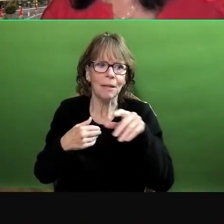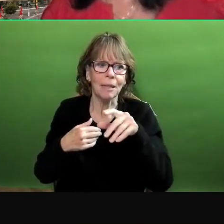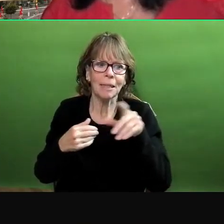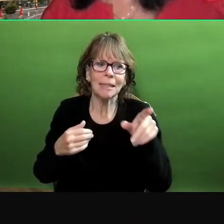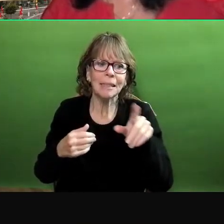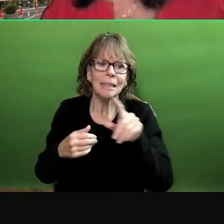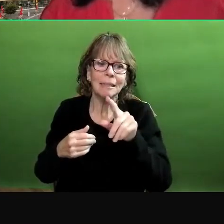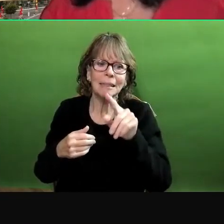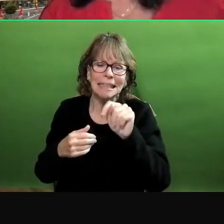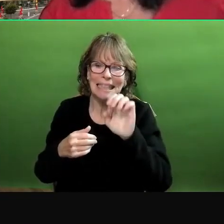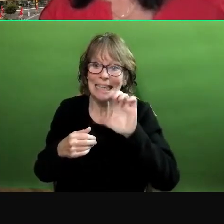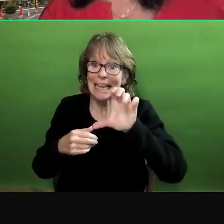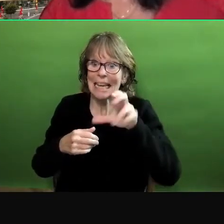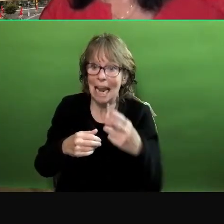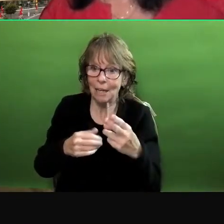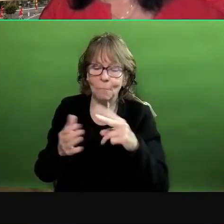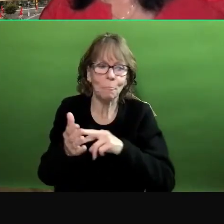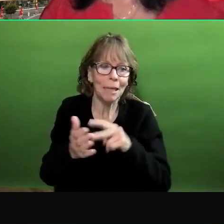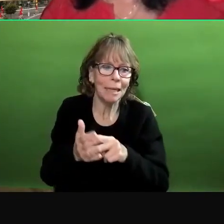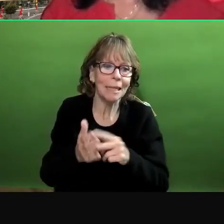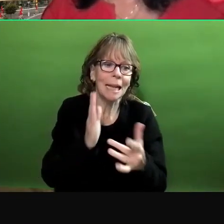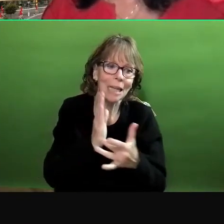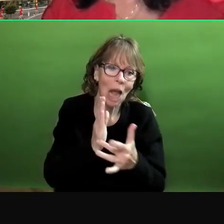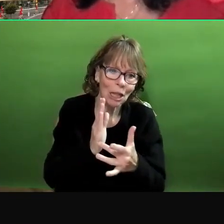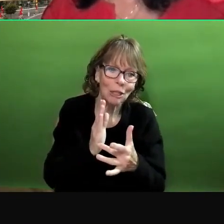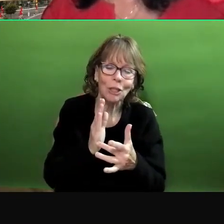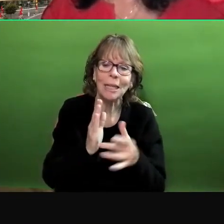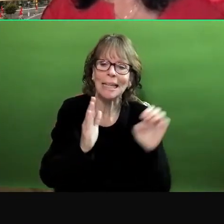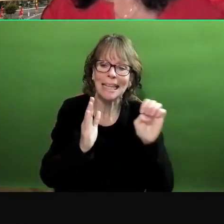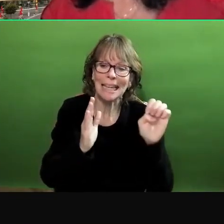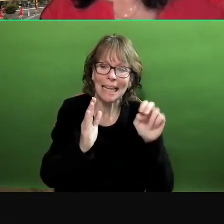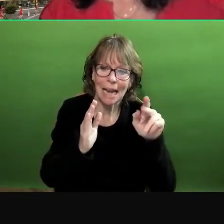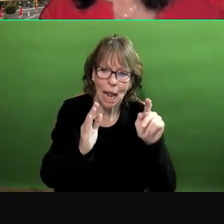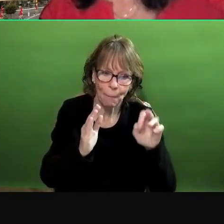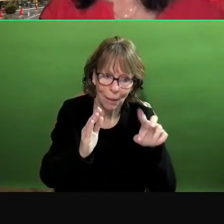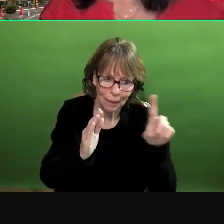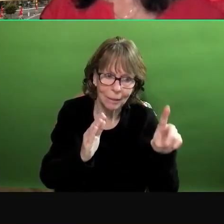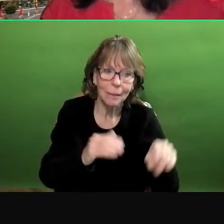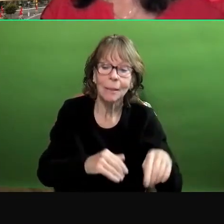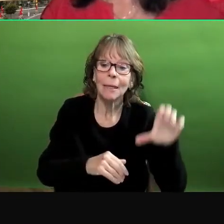can really build theory-based tools. And with that, I'm gonna hand it